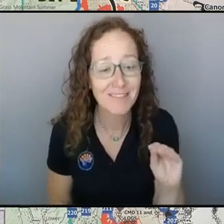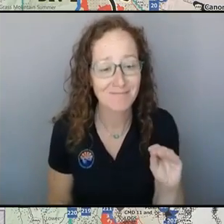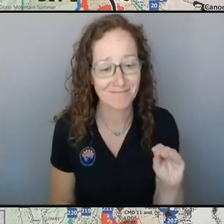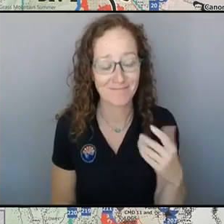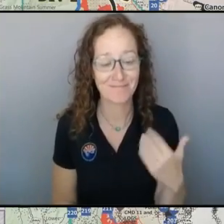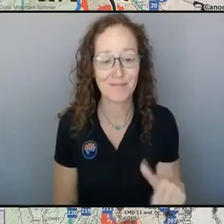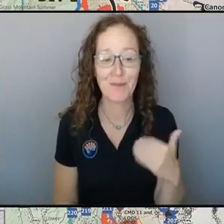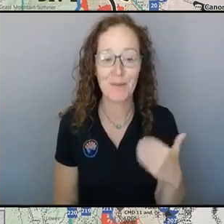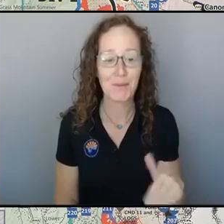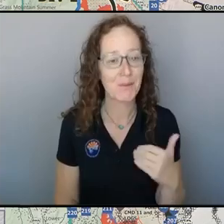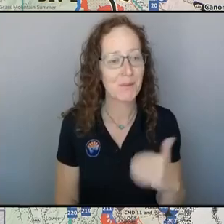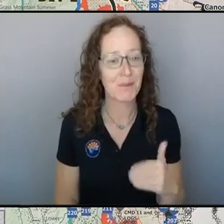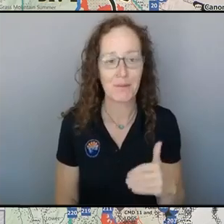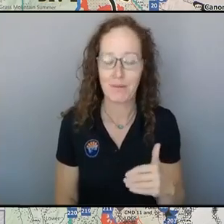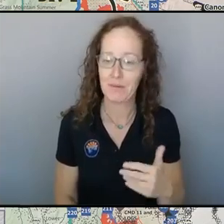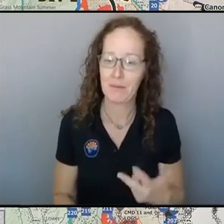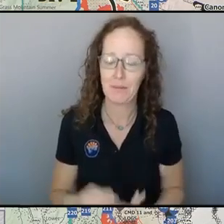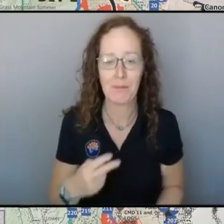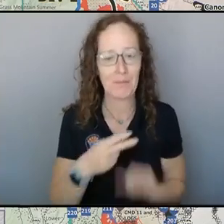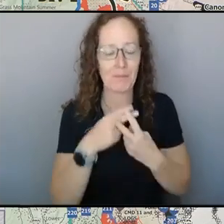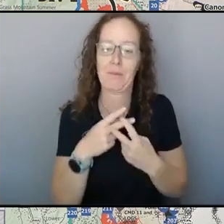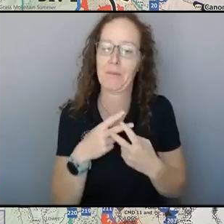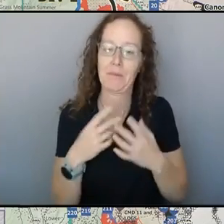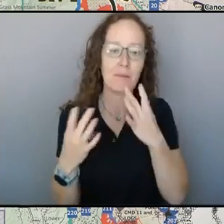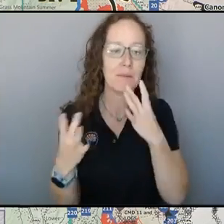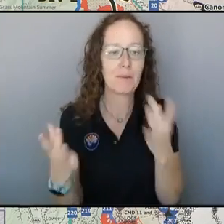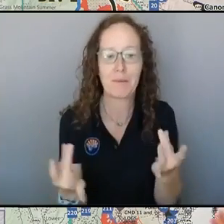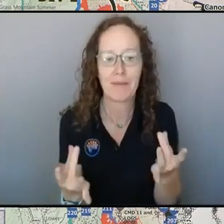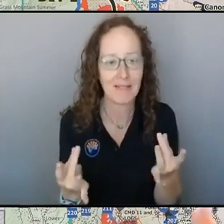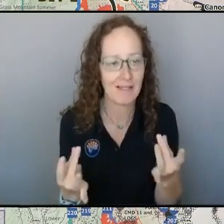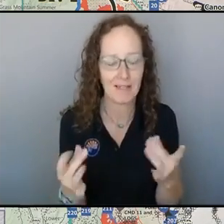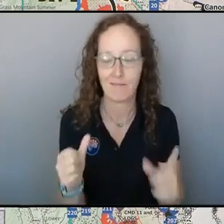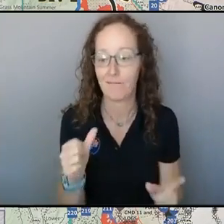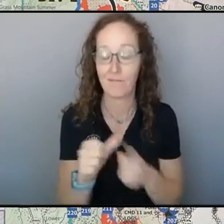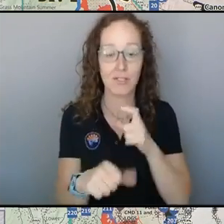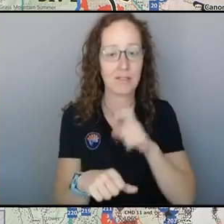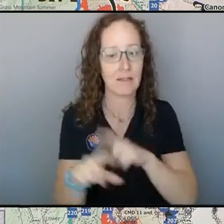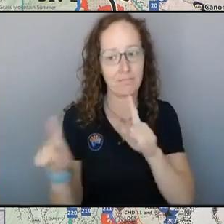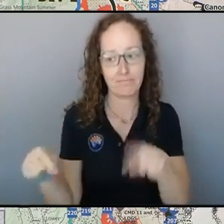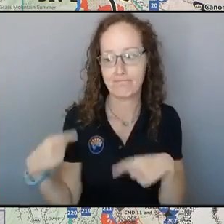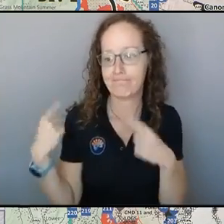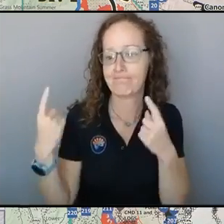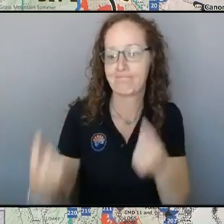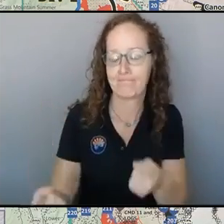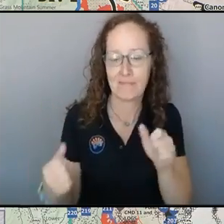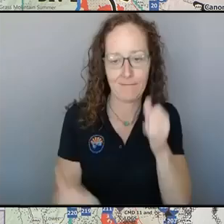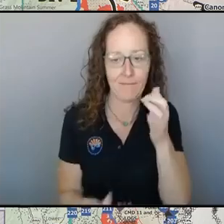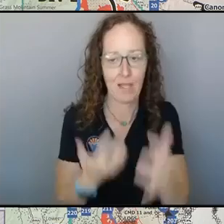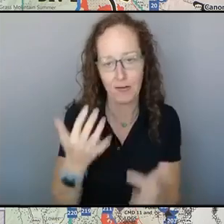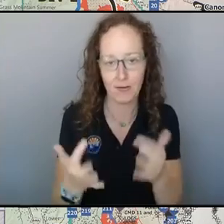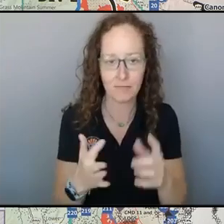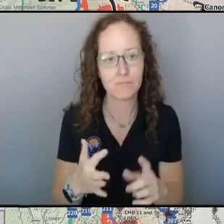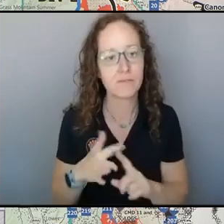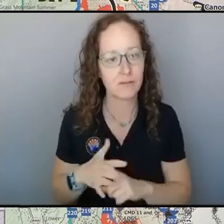recovery and it's not one that we've seen here during the duration of this fire very often. Really only a handful of